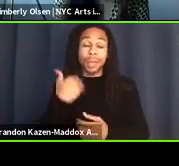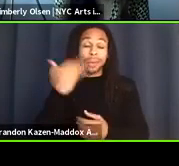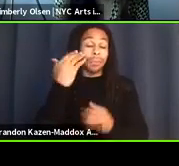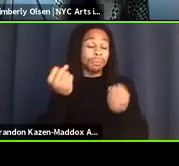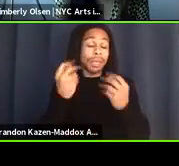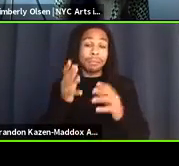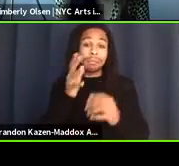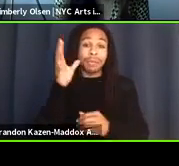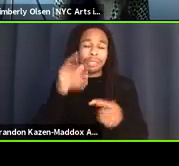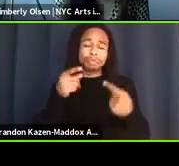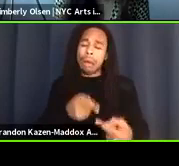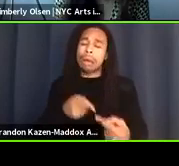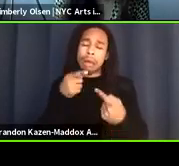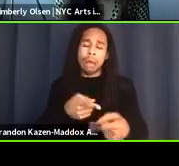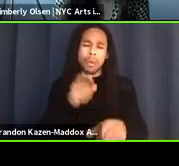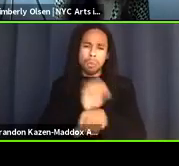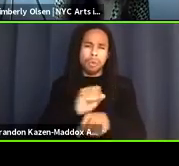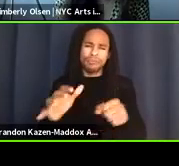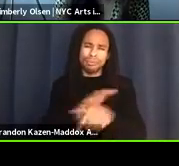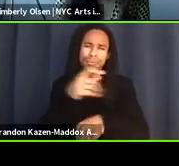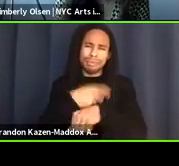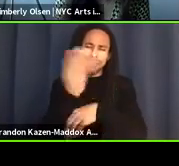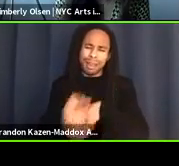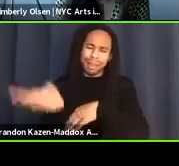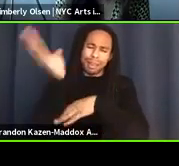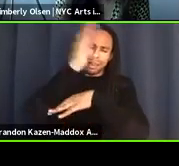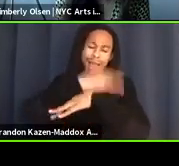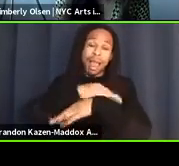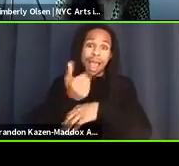families. These lessons are designed in such